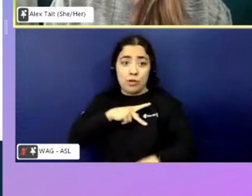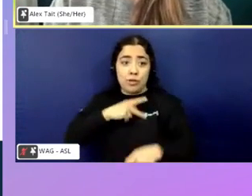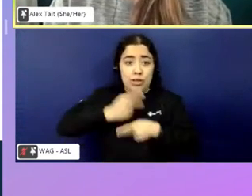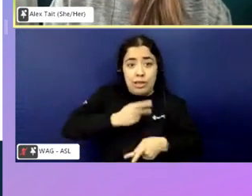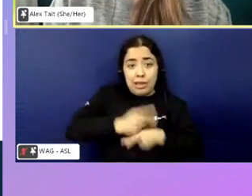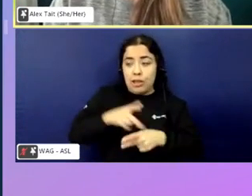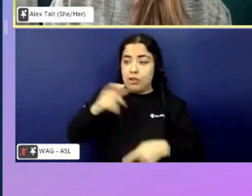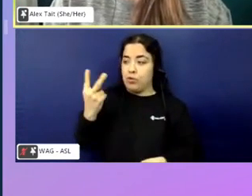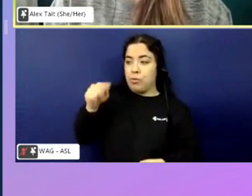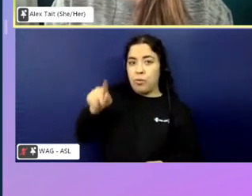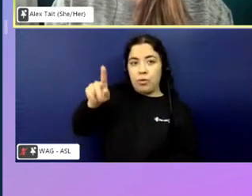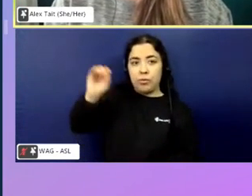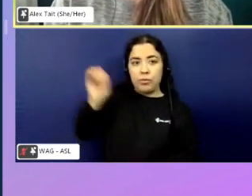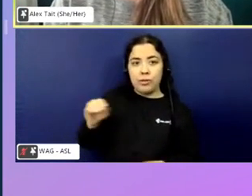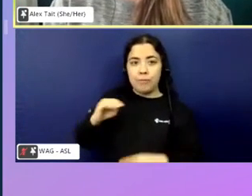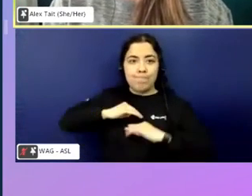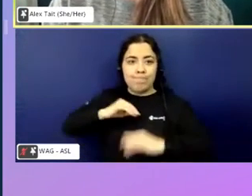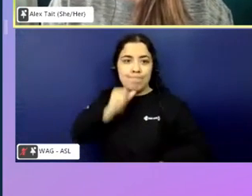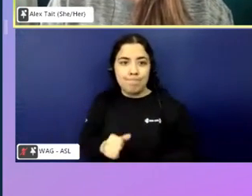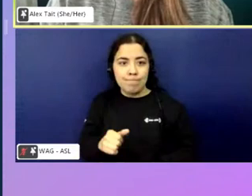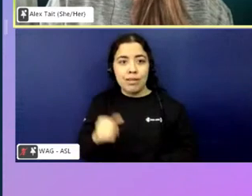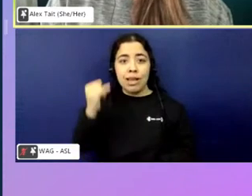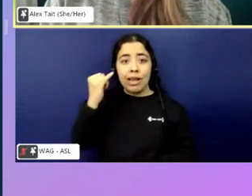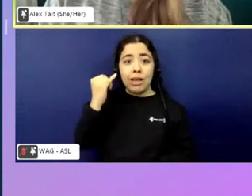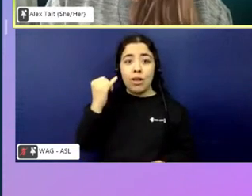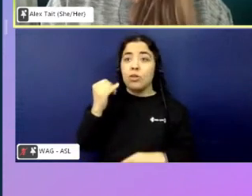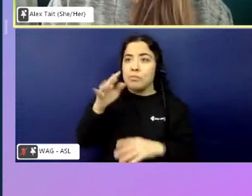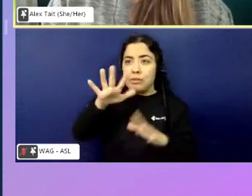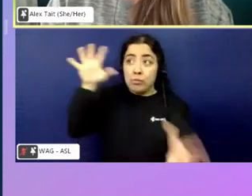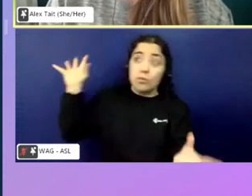25% of seniors have unmet needs. Should we be making